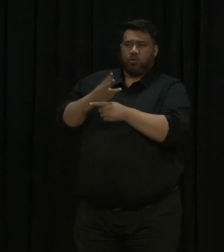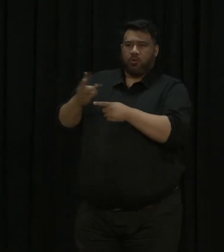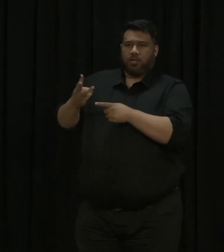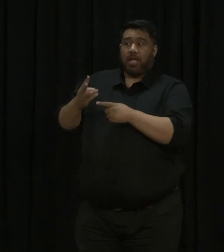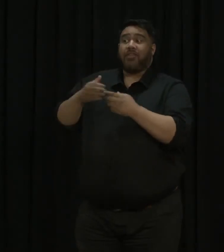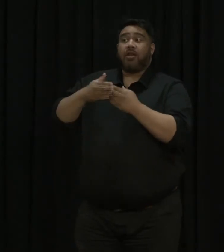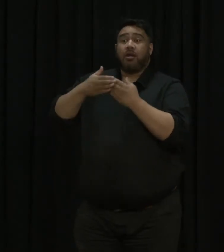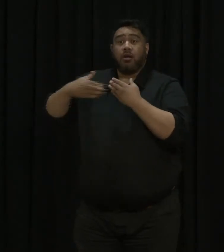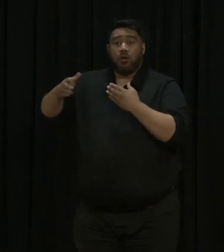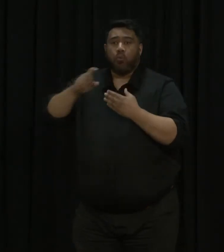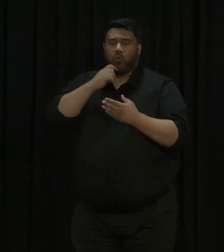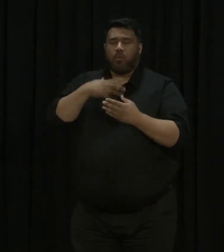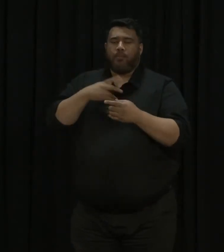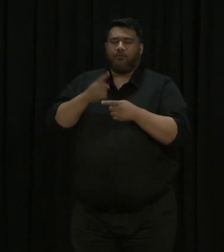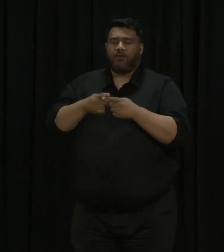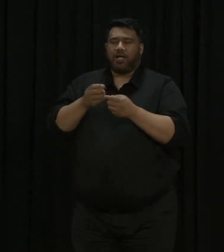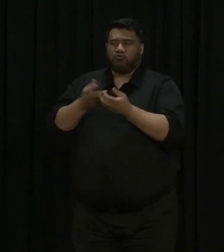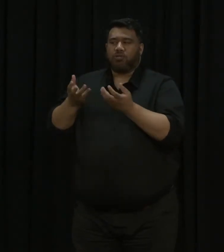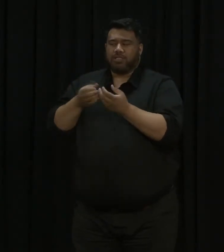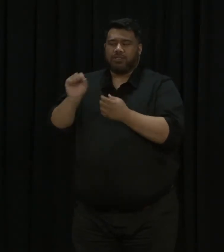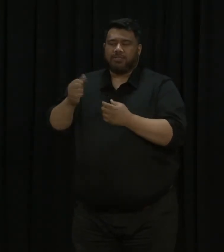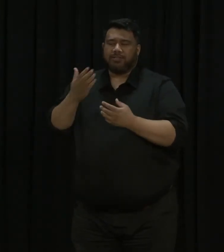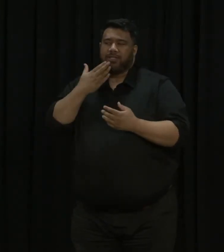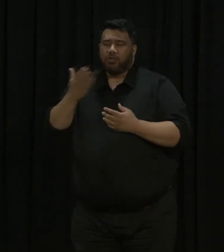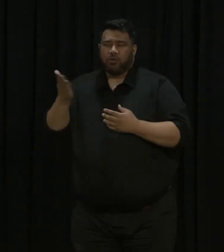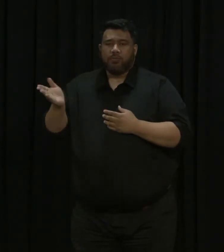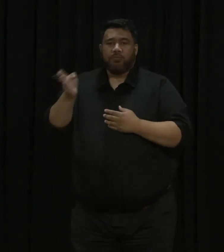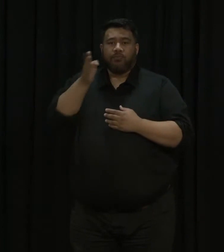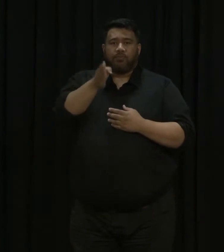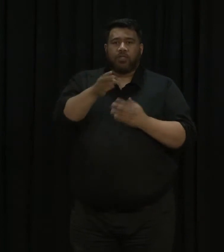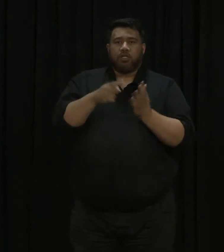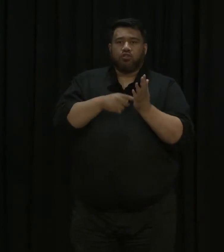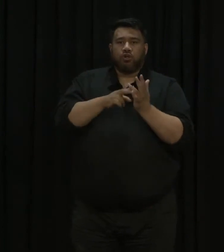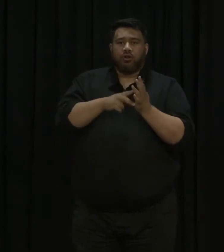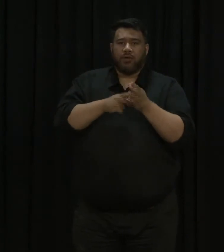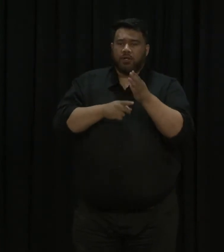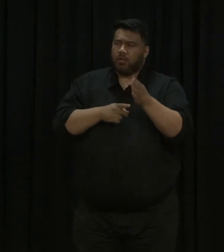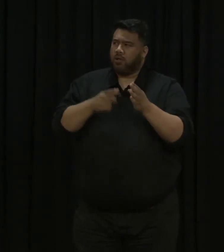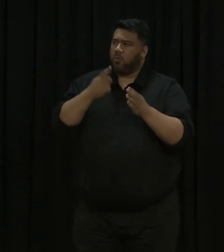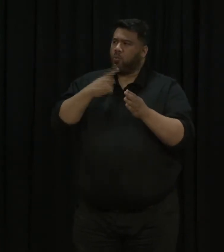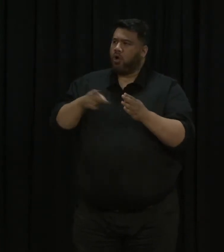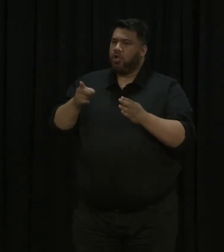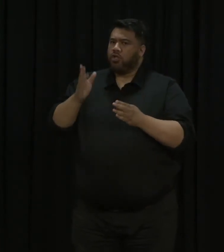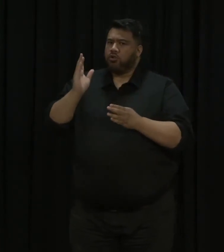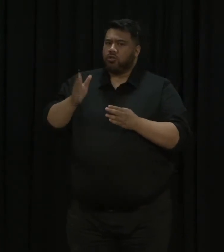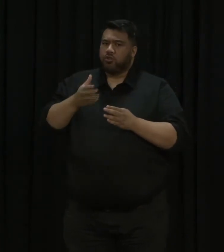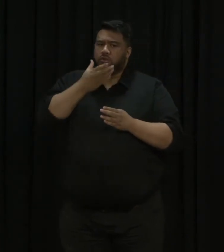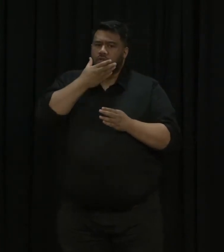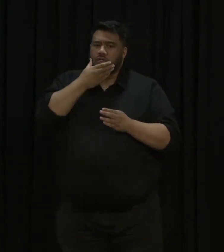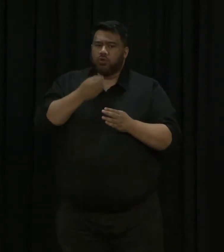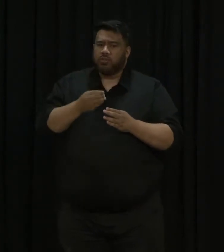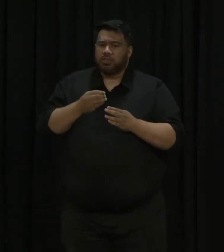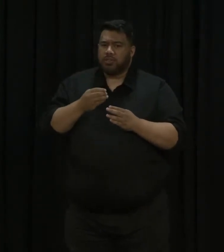gone to Cabinet? Speaking of my officers and working on that, including the alert level decision papers. Cyclically the release those within the next few weeks. It will be faster than the time frame we normally work on for